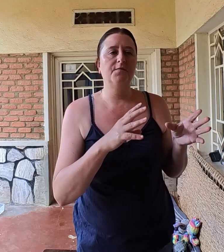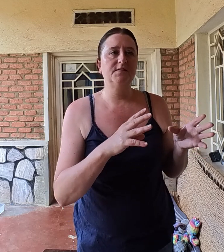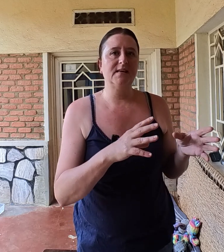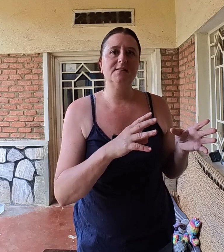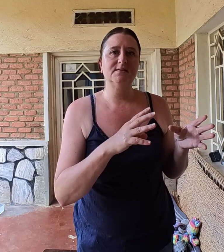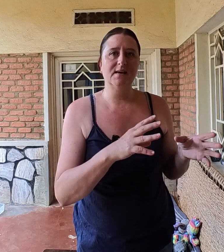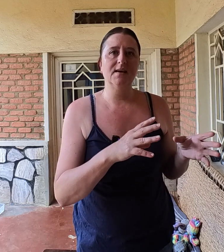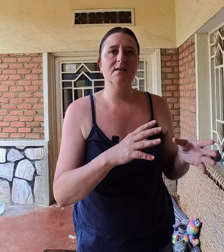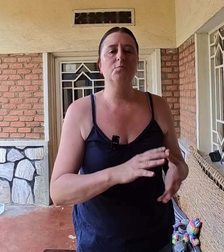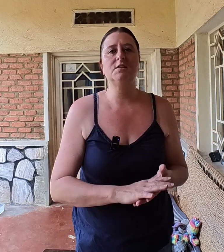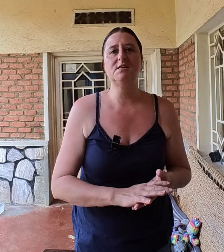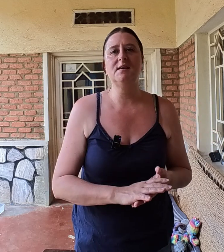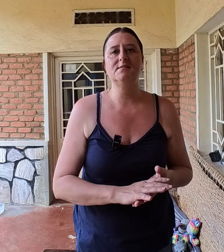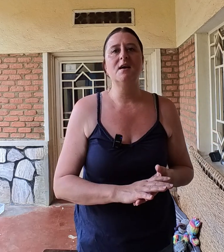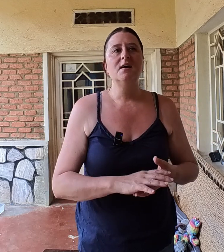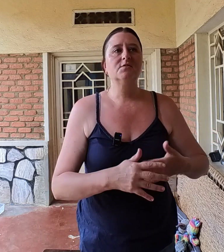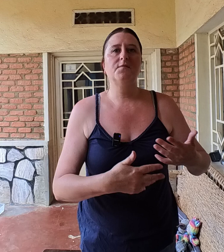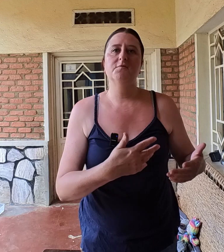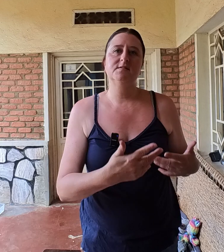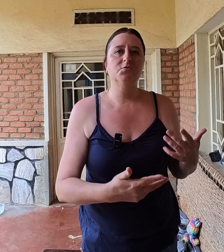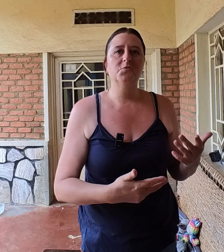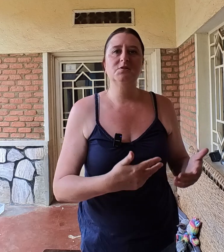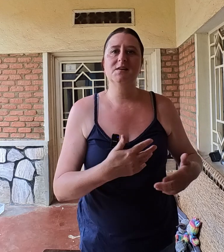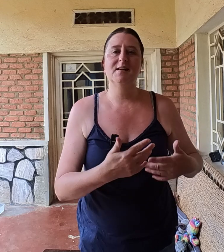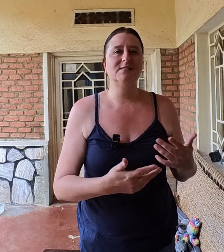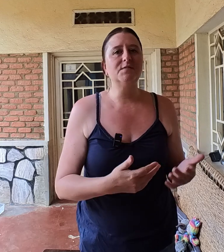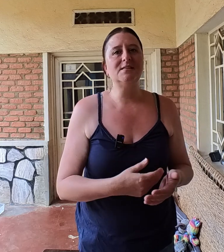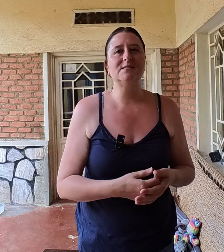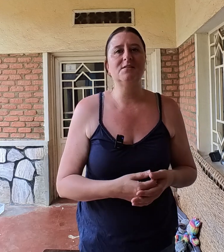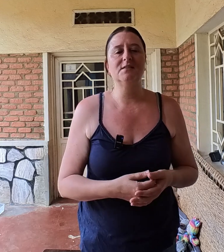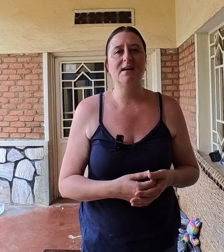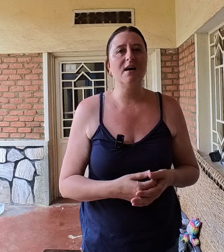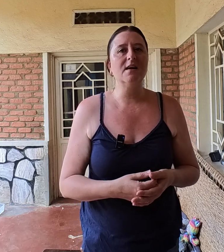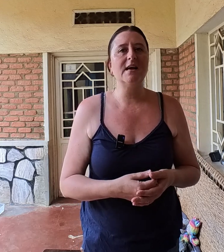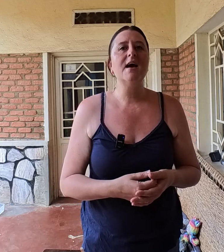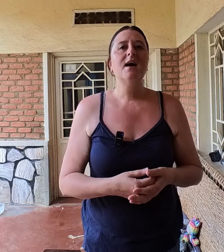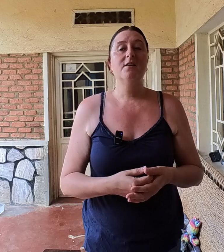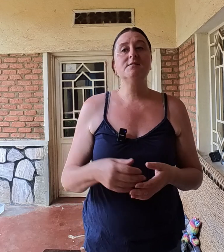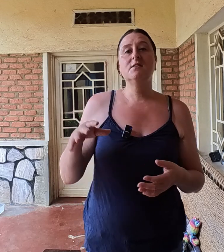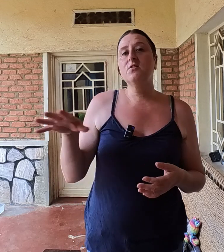Fazenda Sengha, which is sort of a resort and activities center in Kigali. There is